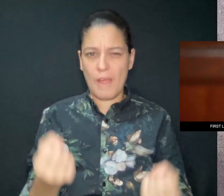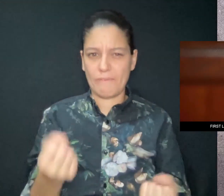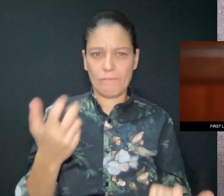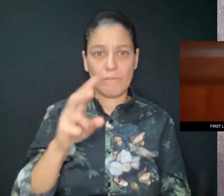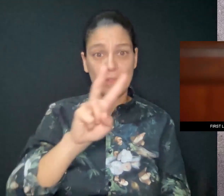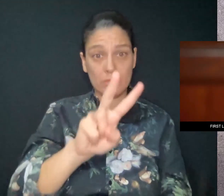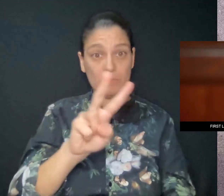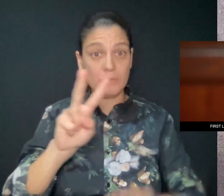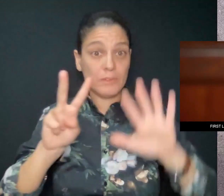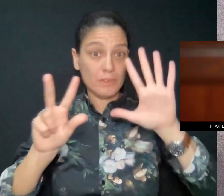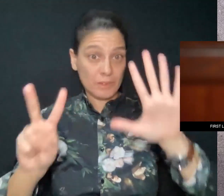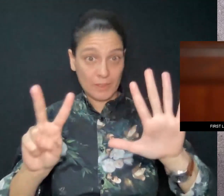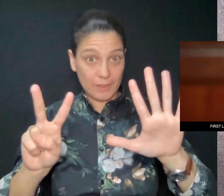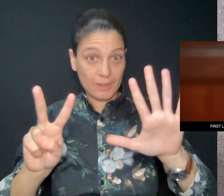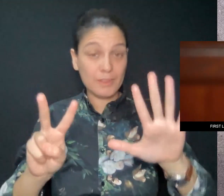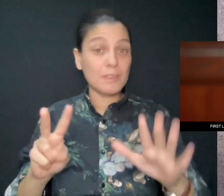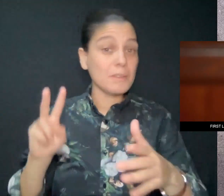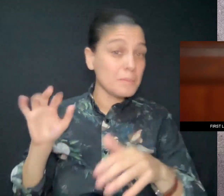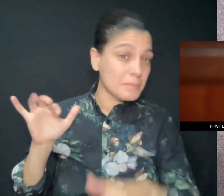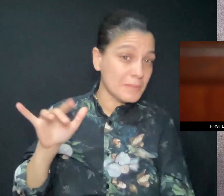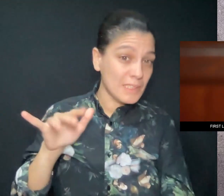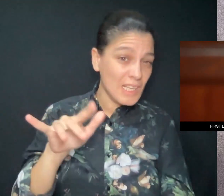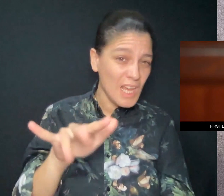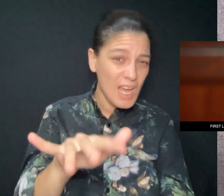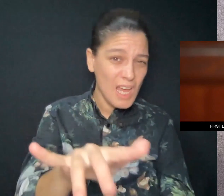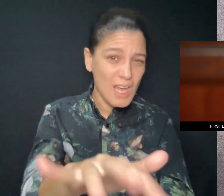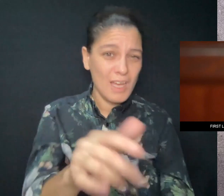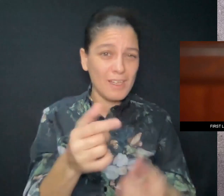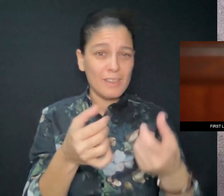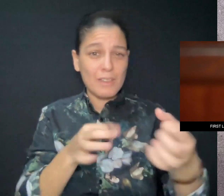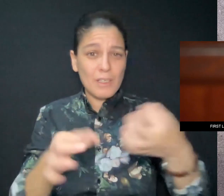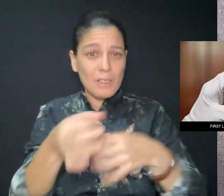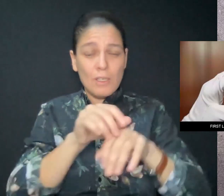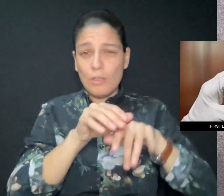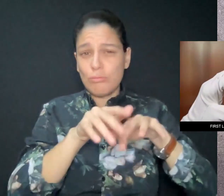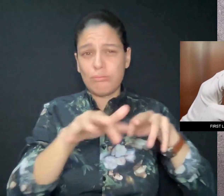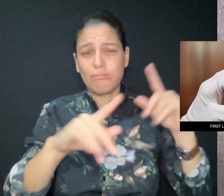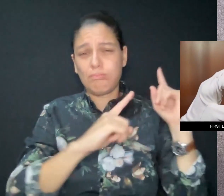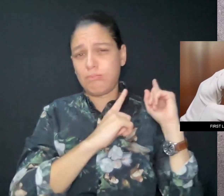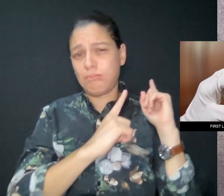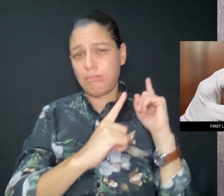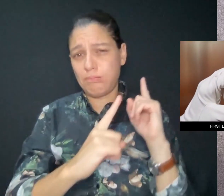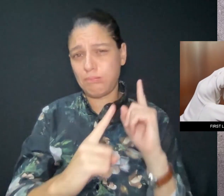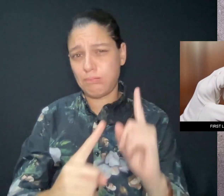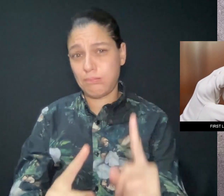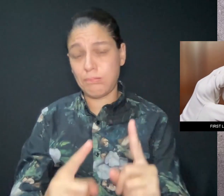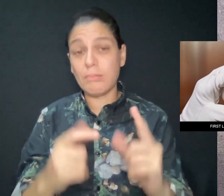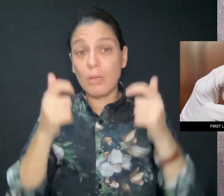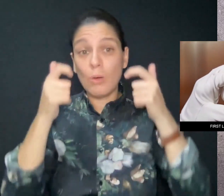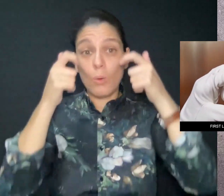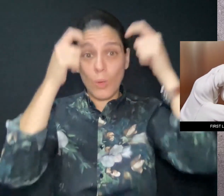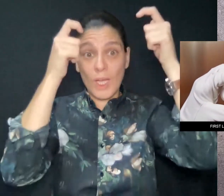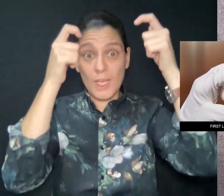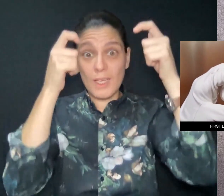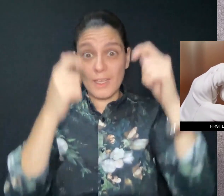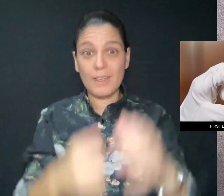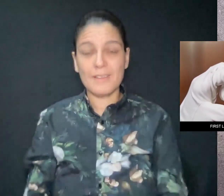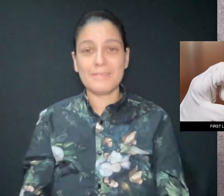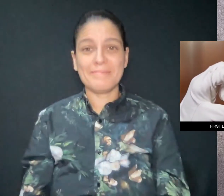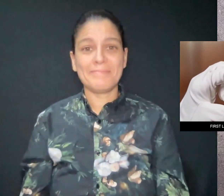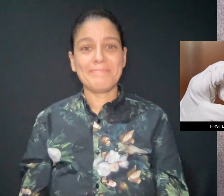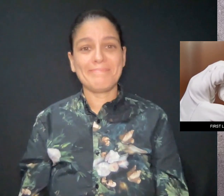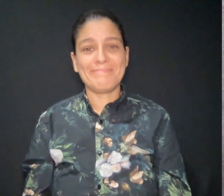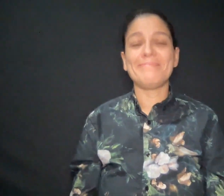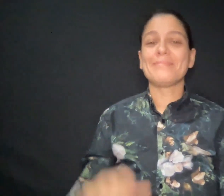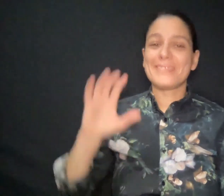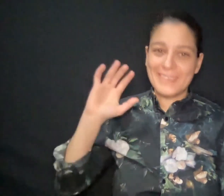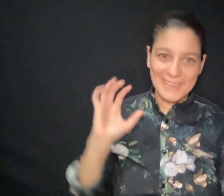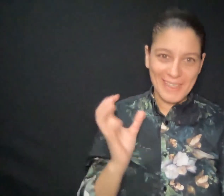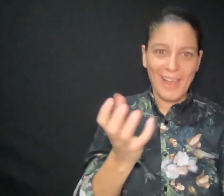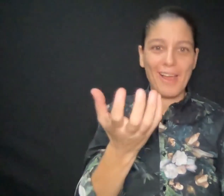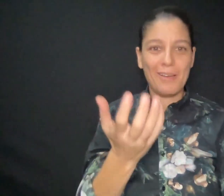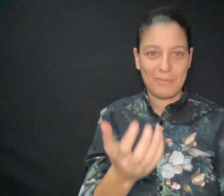maker there are approximately 27 billion coins in circulation that feature the Queen Sign1News